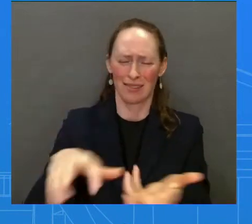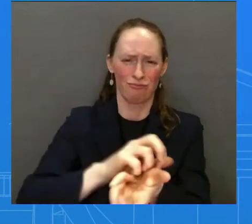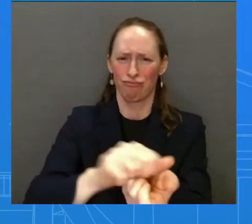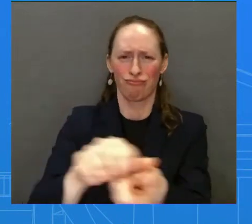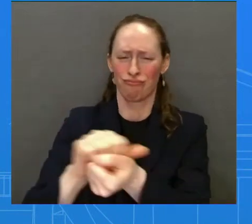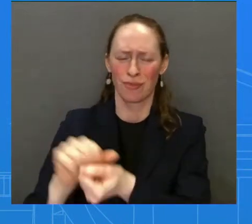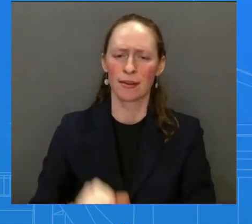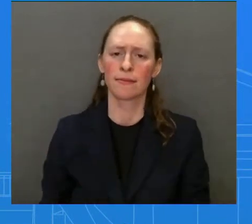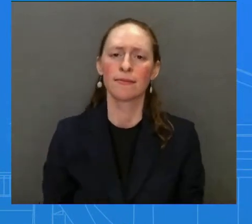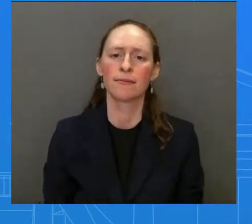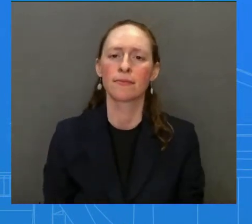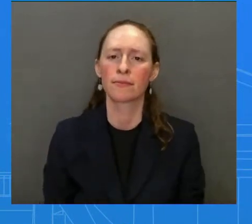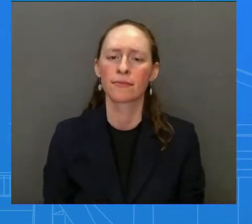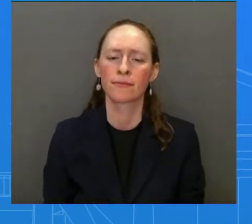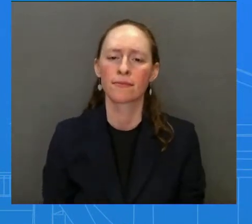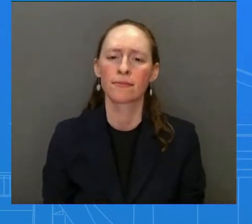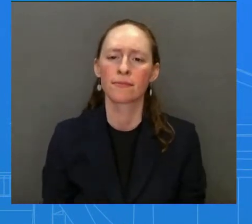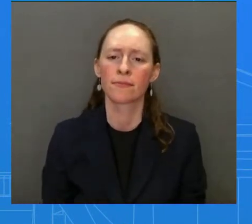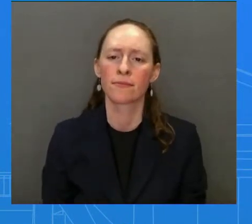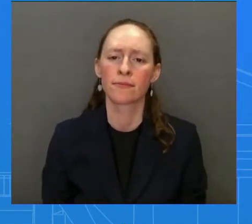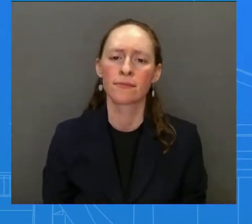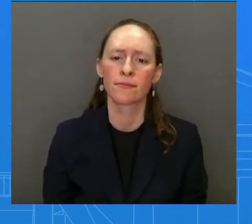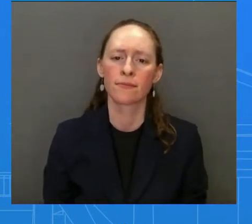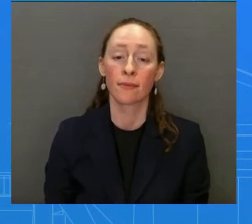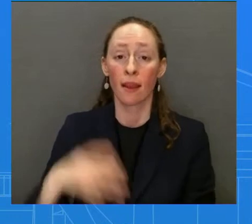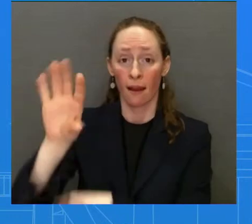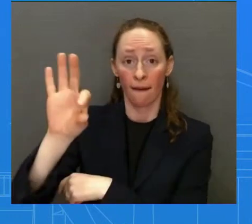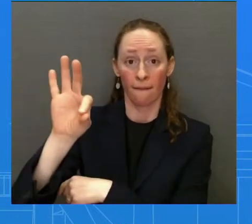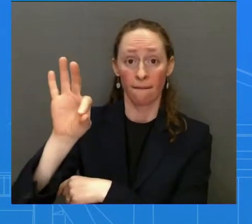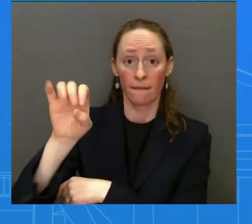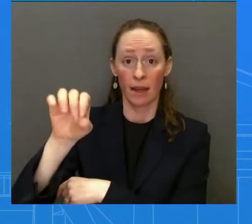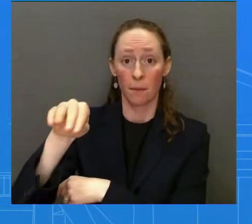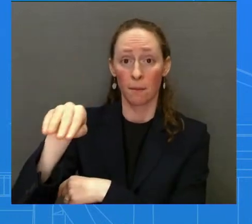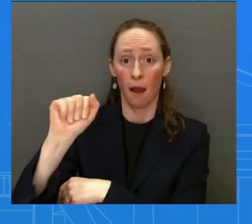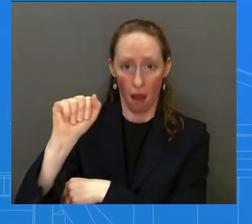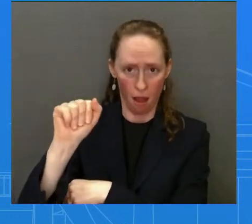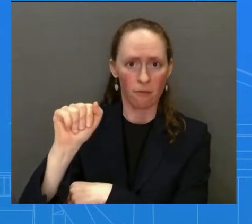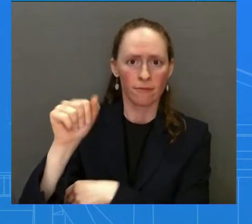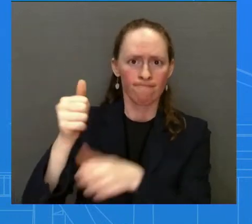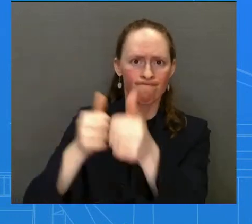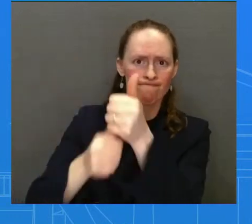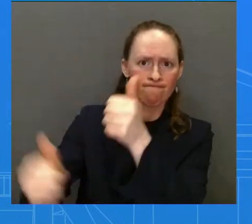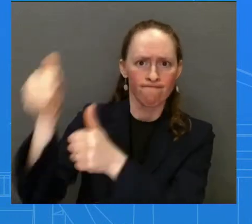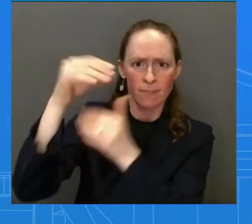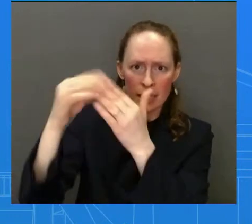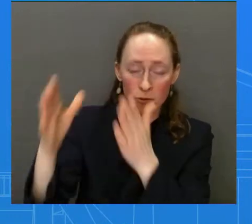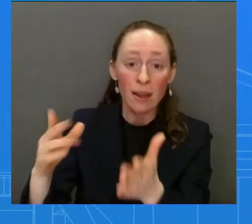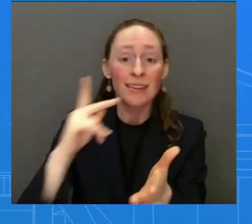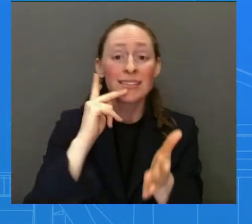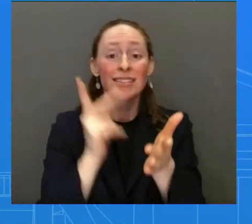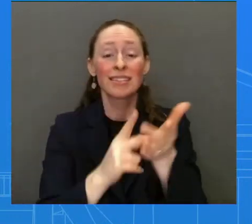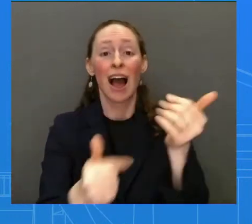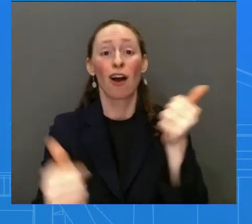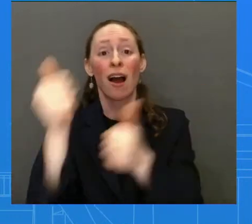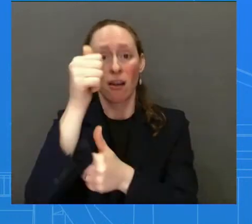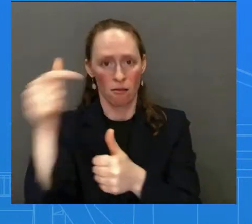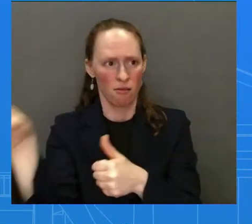to assess the damage, survey emergency response efforts, and meet with Governor Reeves and other state and local officials.